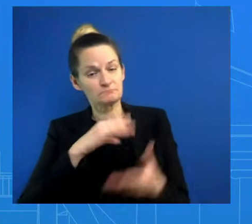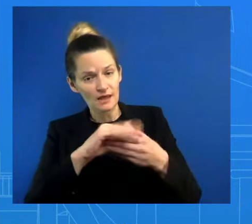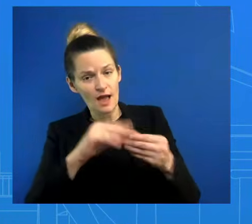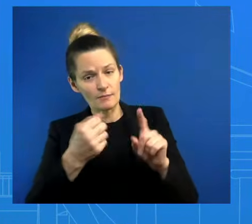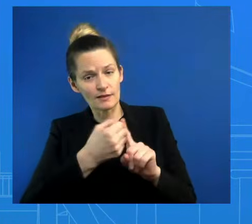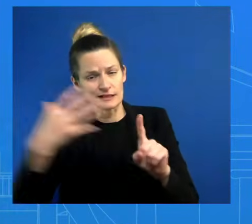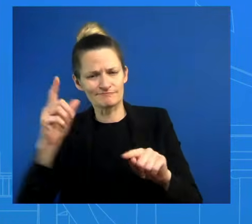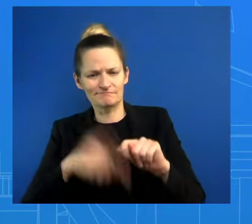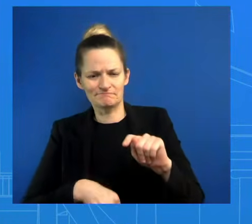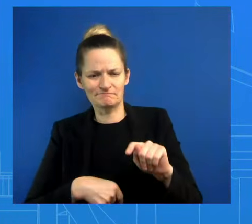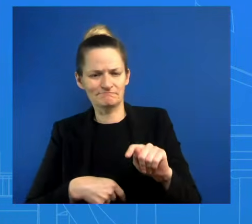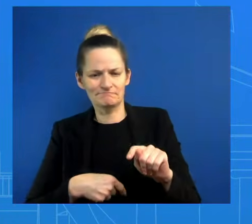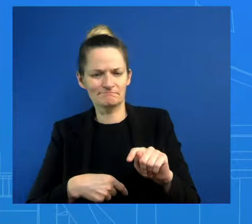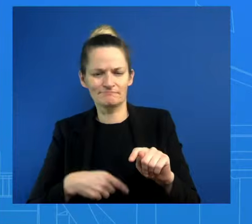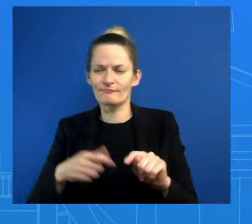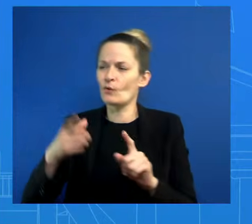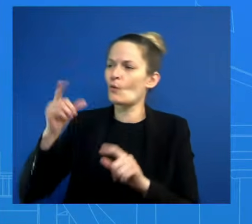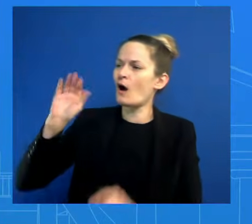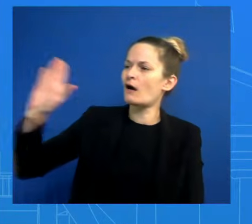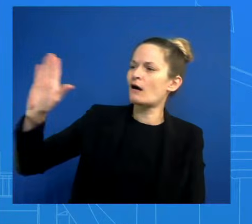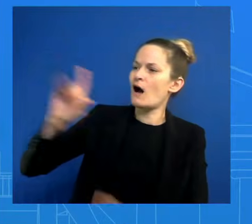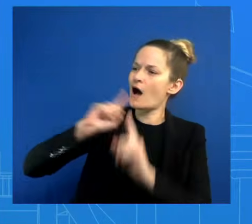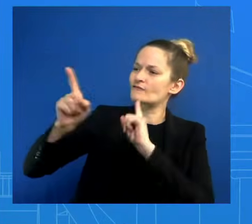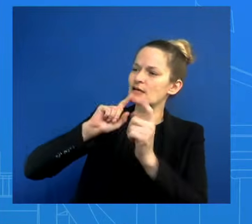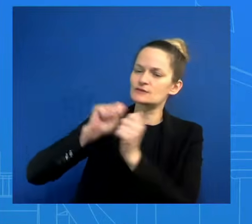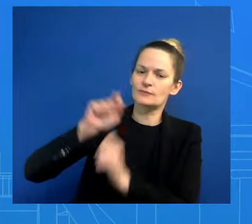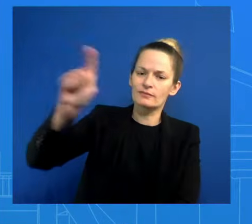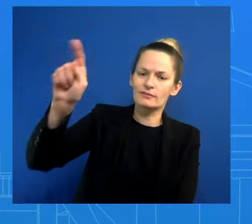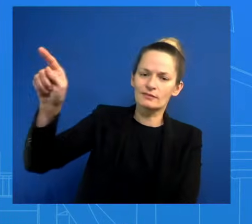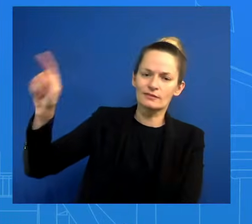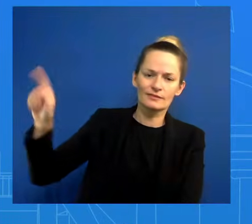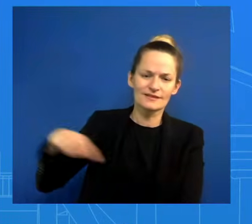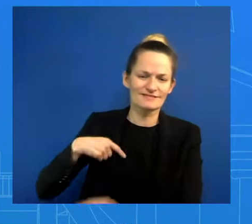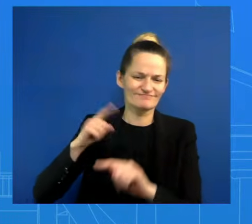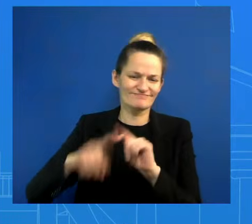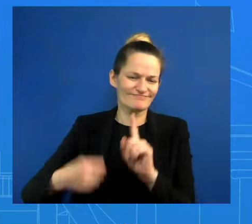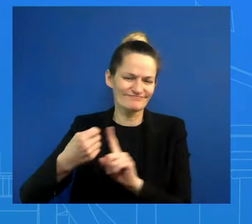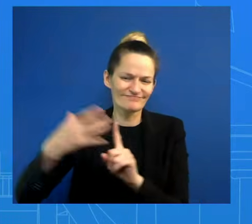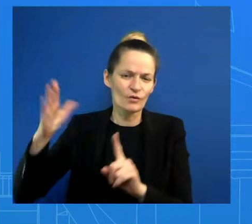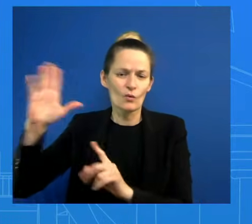We want to be very careful here. Don't want to get into diplomat- diplomatic conver- -- diplomatic discussions.